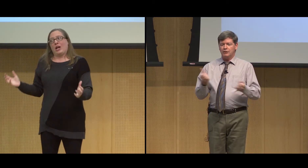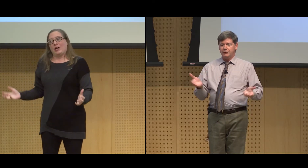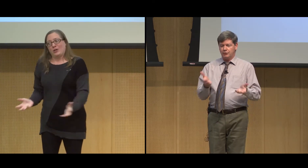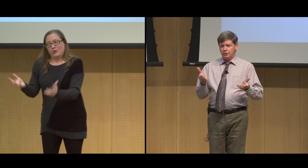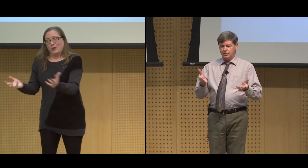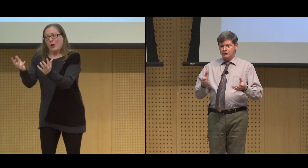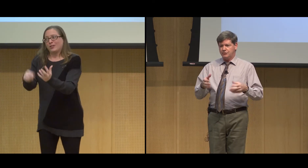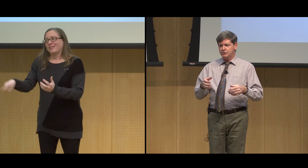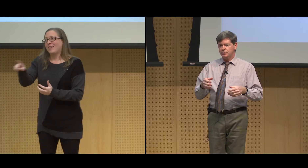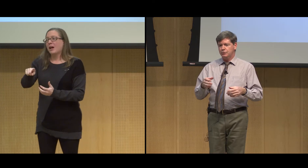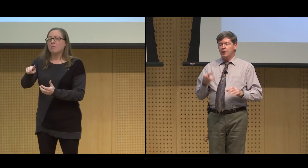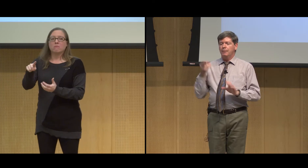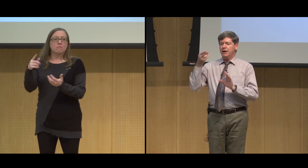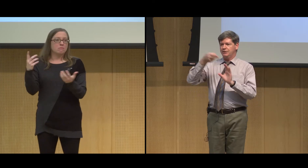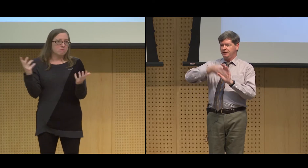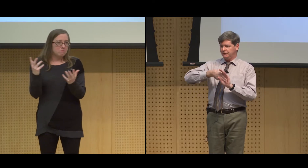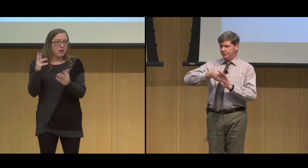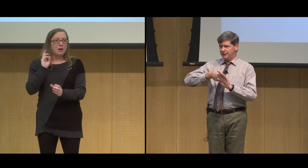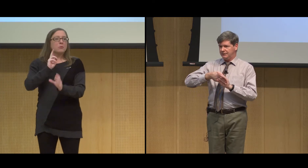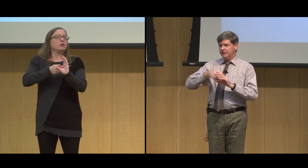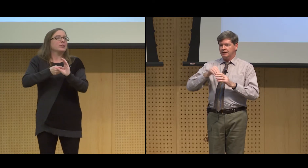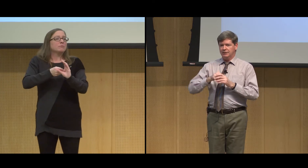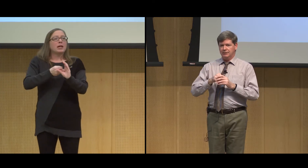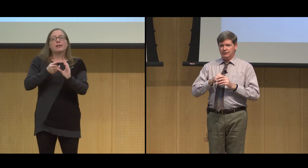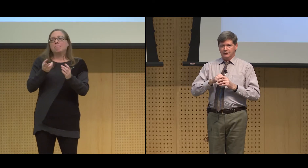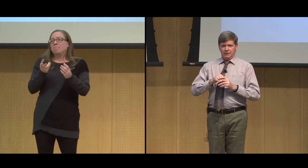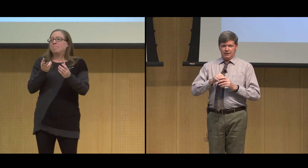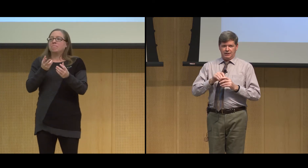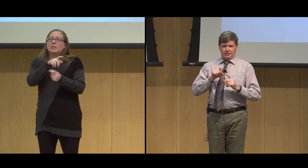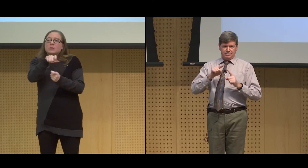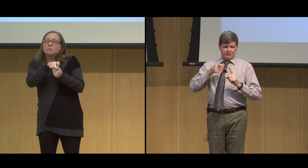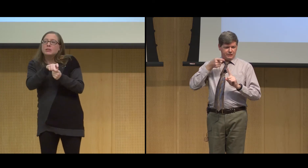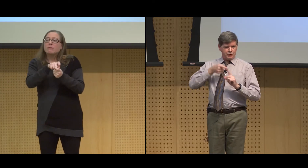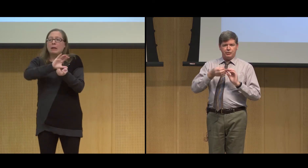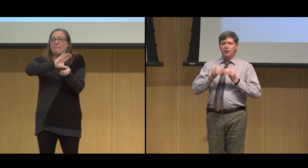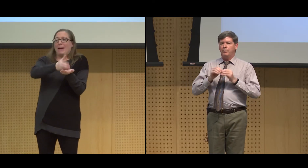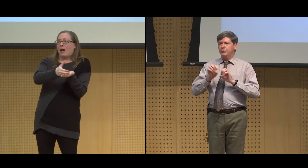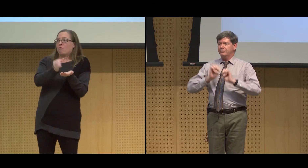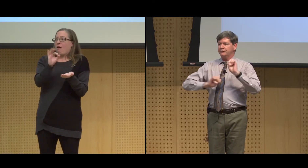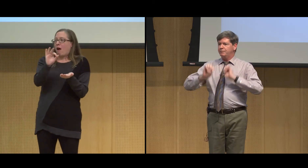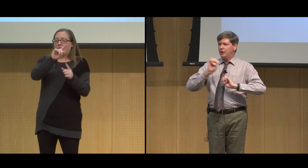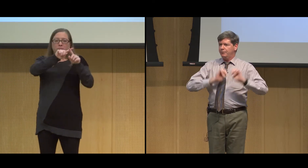to participate in a certain number of experiments.